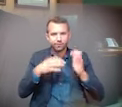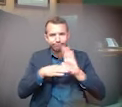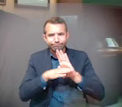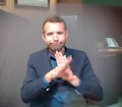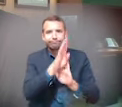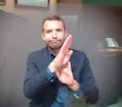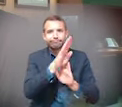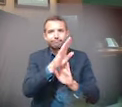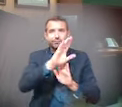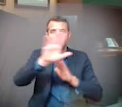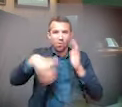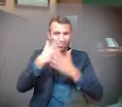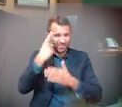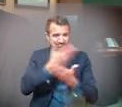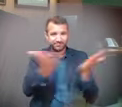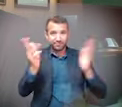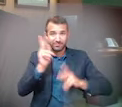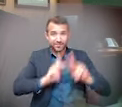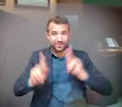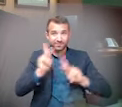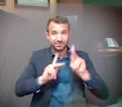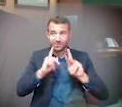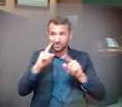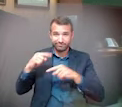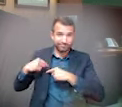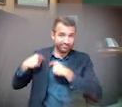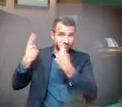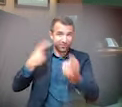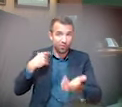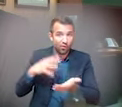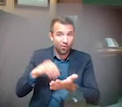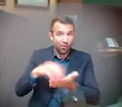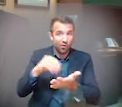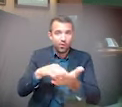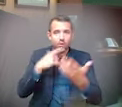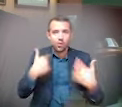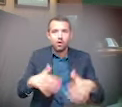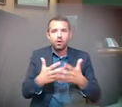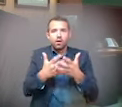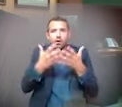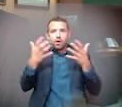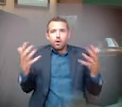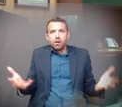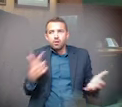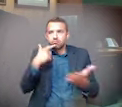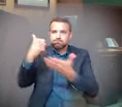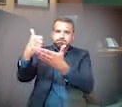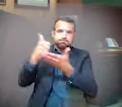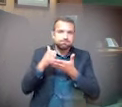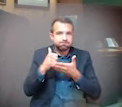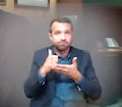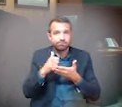And I think that there are some lessons that we have been able to learn that is going to allow us, meaning the National Federation of the Blind,